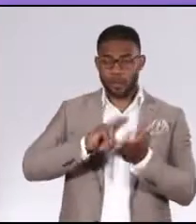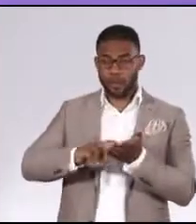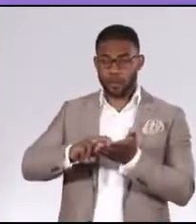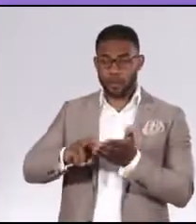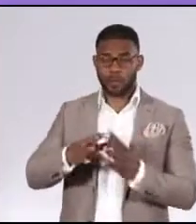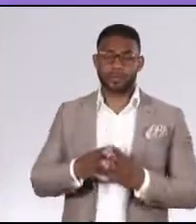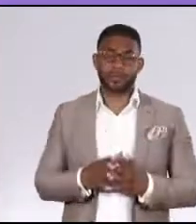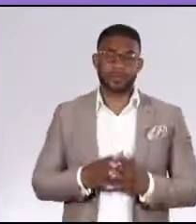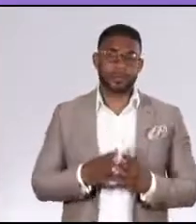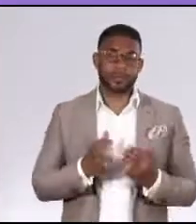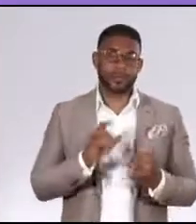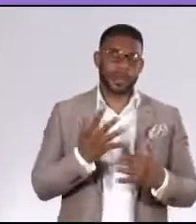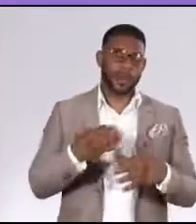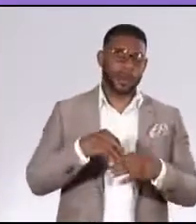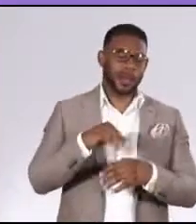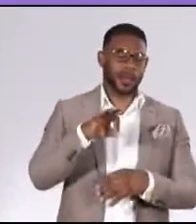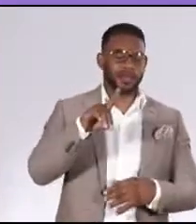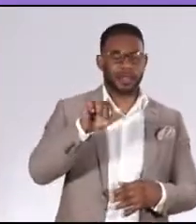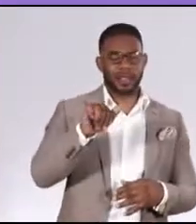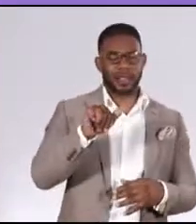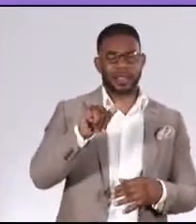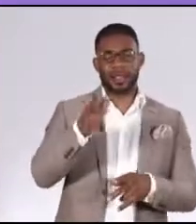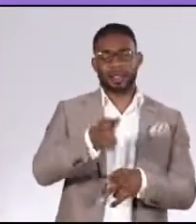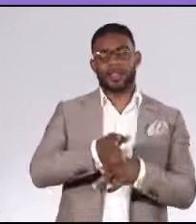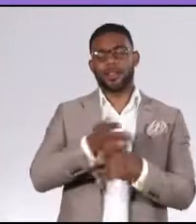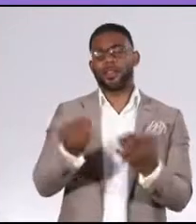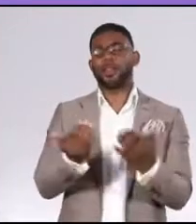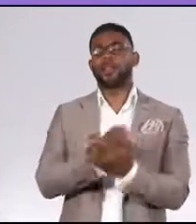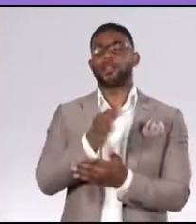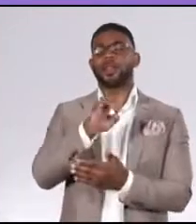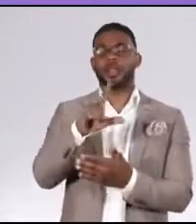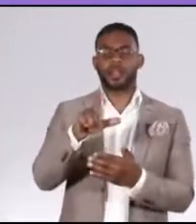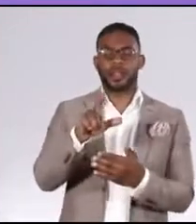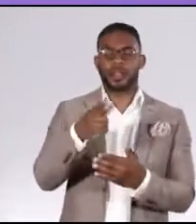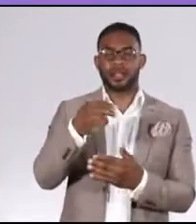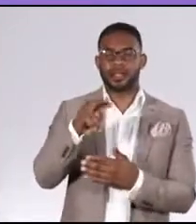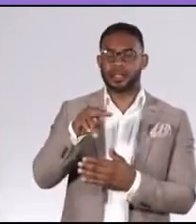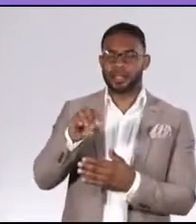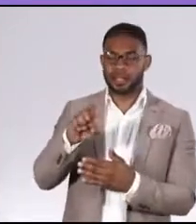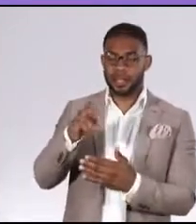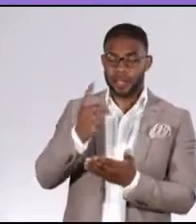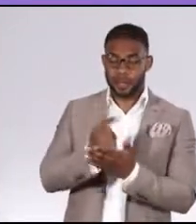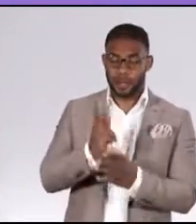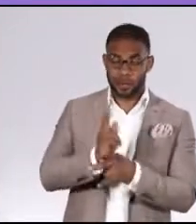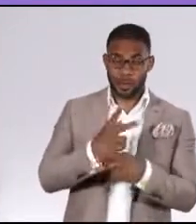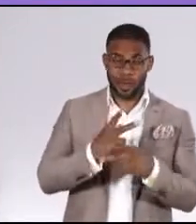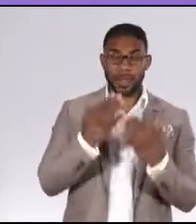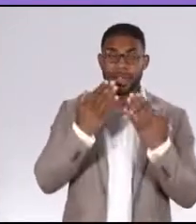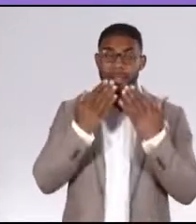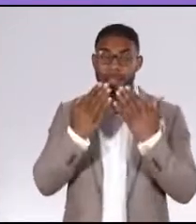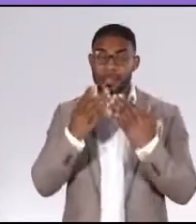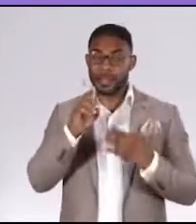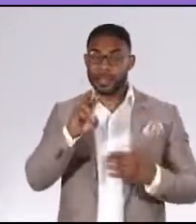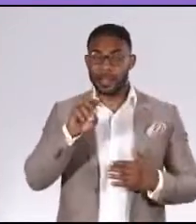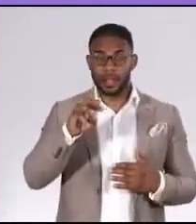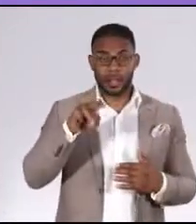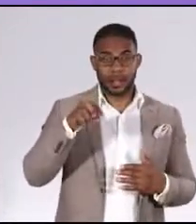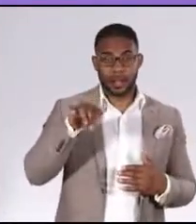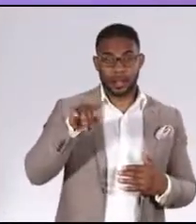This is part of the fda that oversees new cell and gene therapy products. Thank you, doctor and prado and welcome.